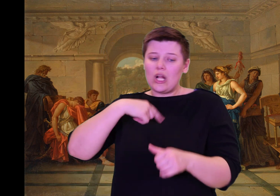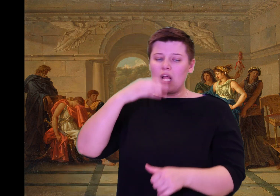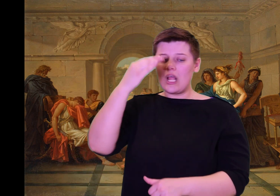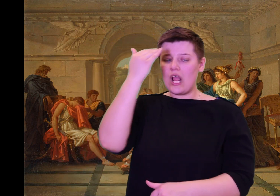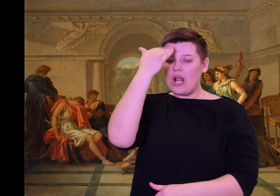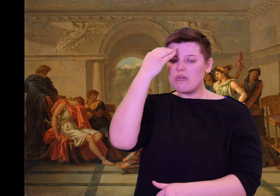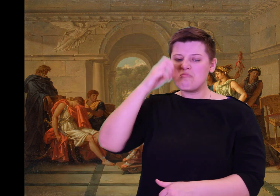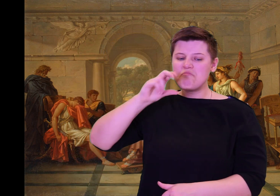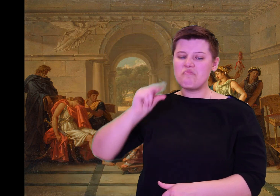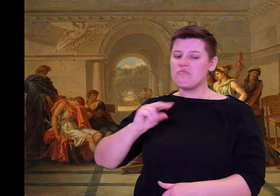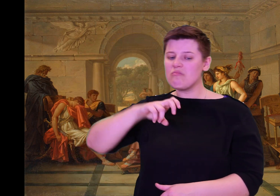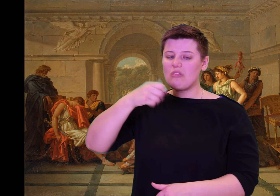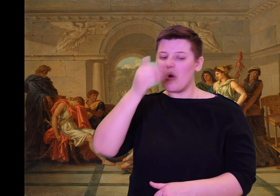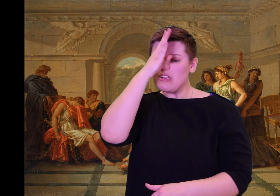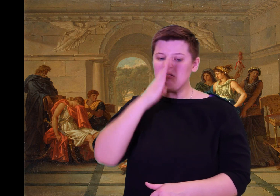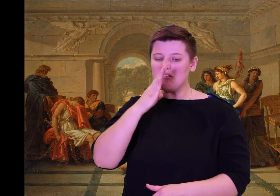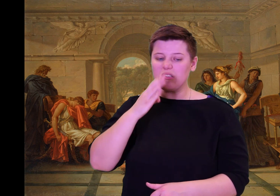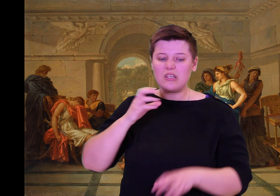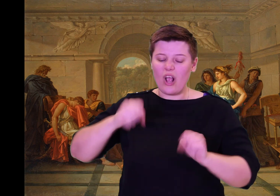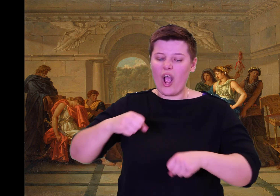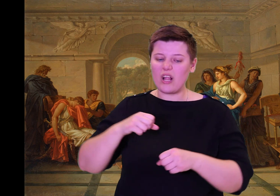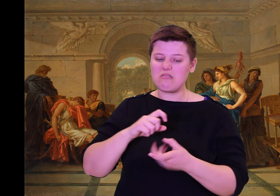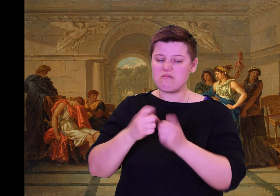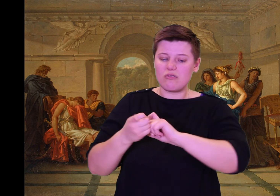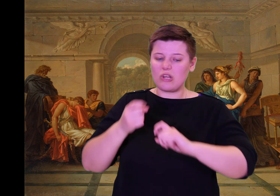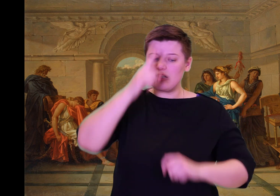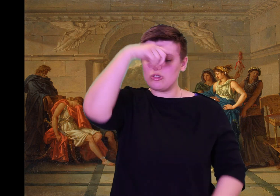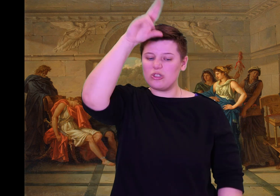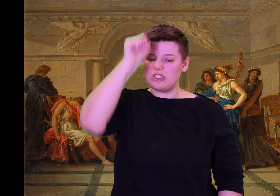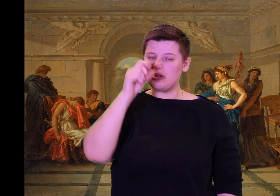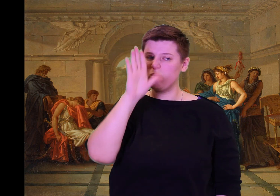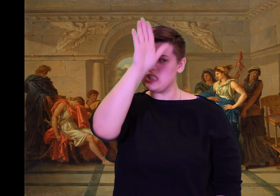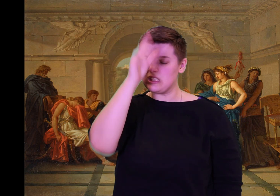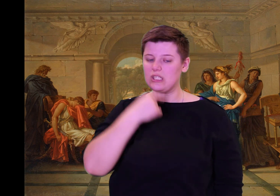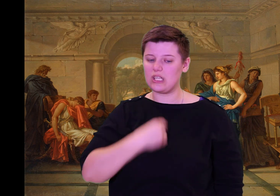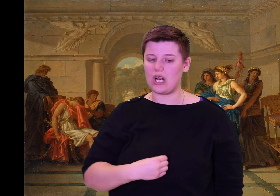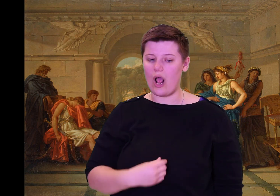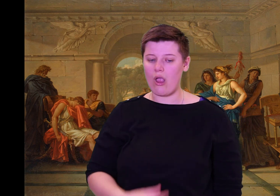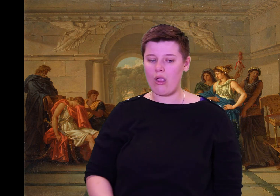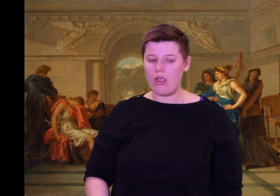is Zeus' order, across the barren sea.